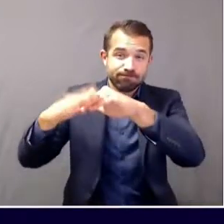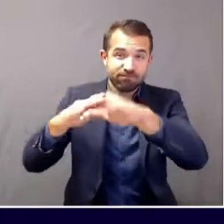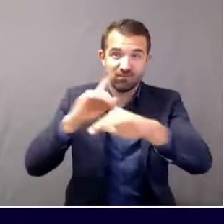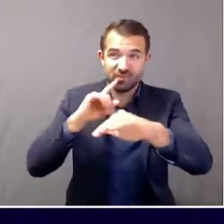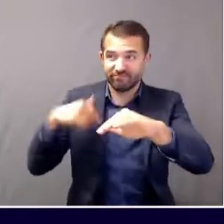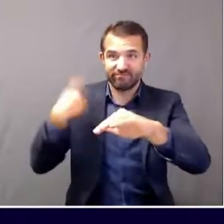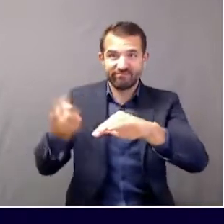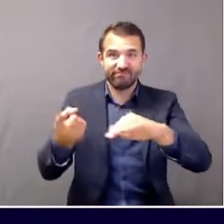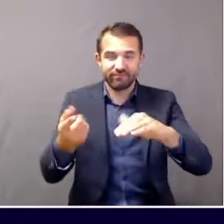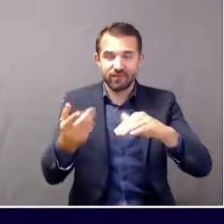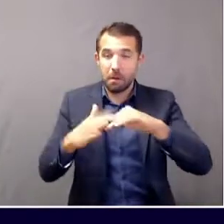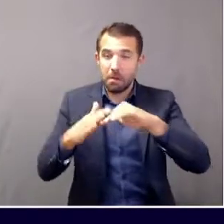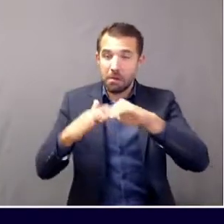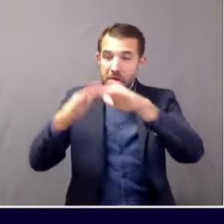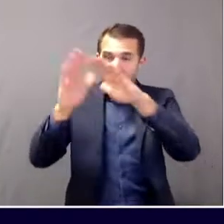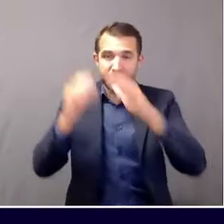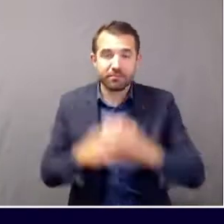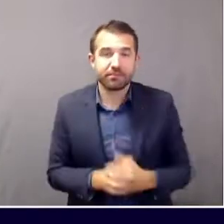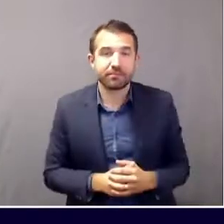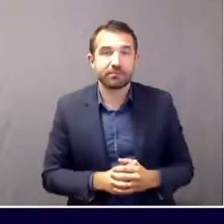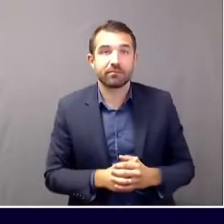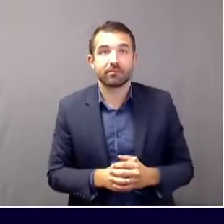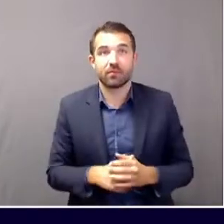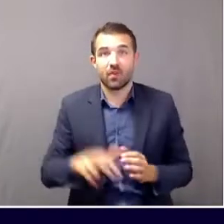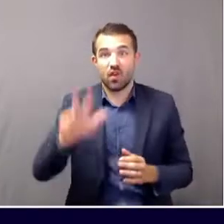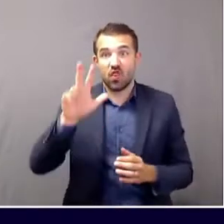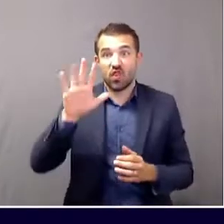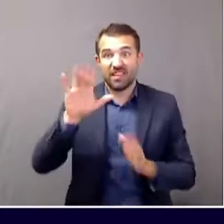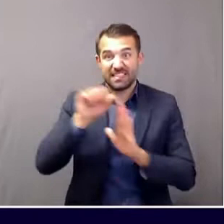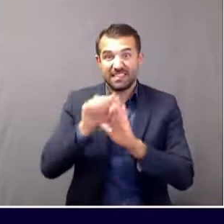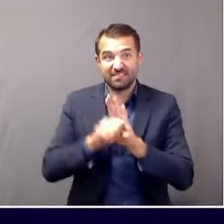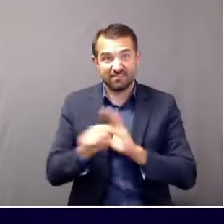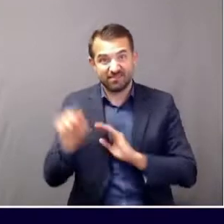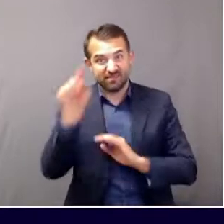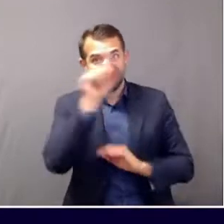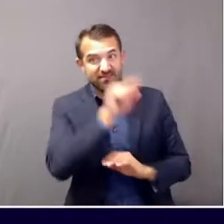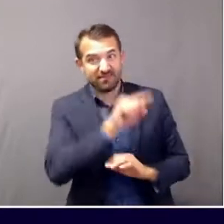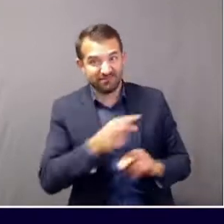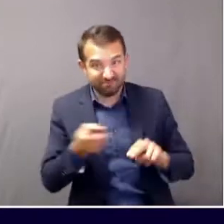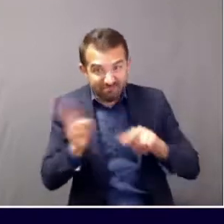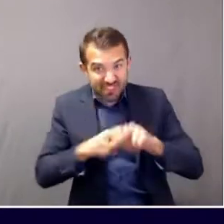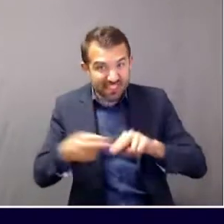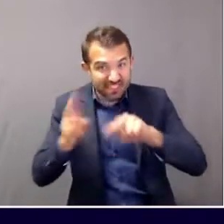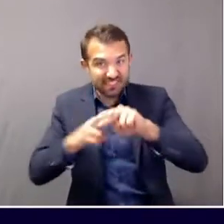act thirty five in those thirty